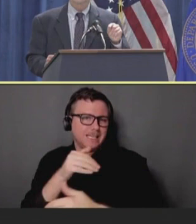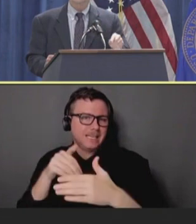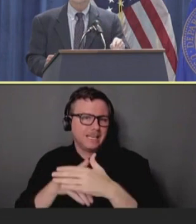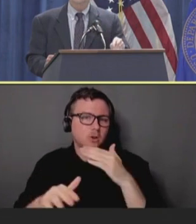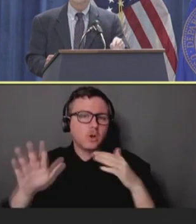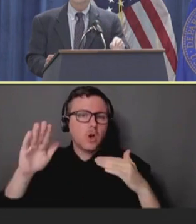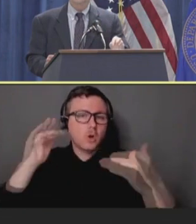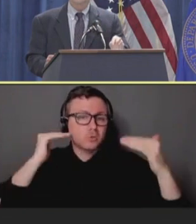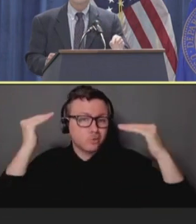children.